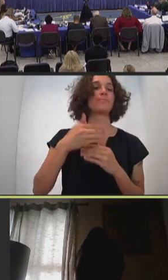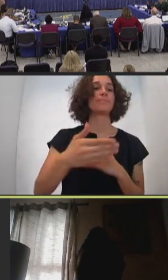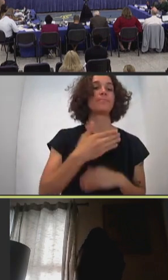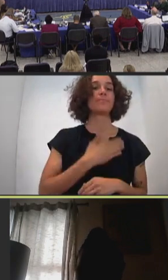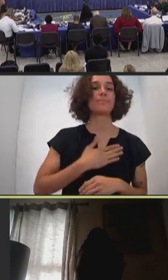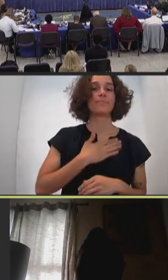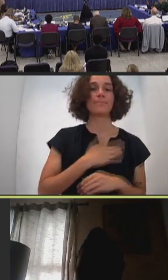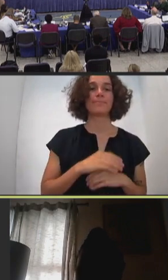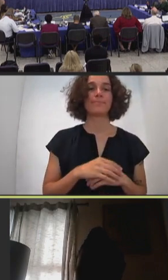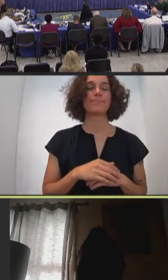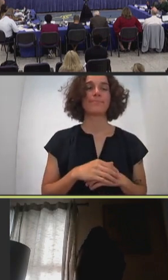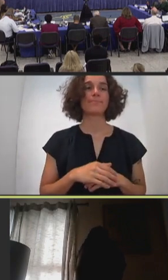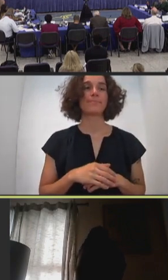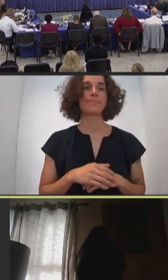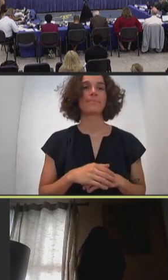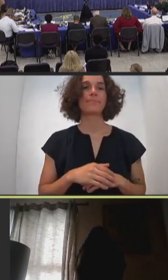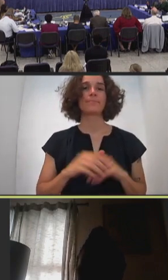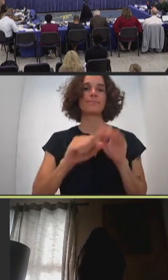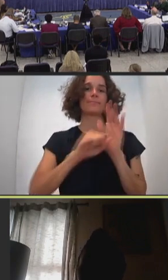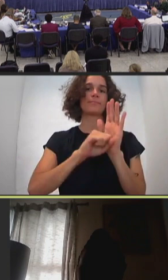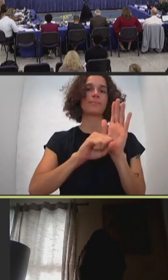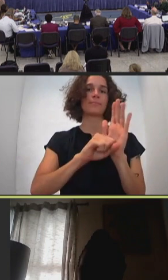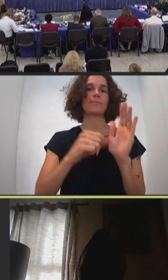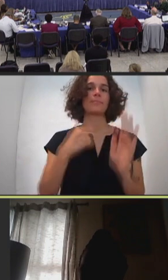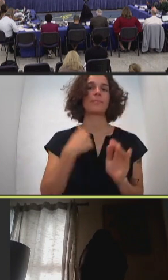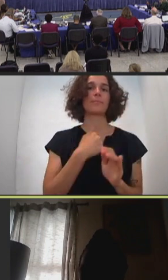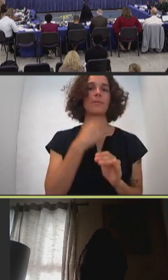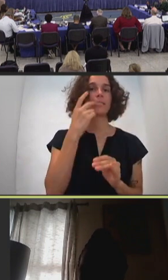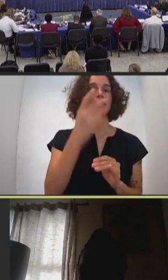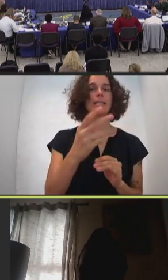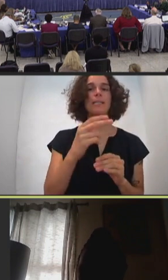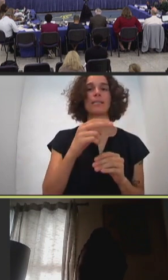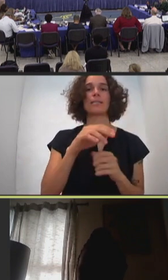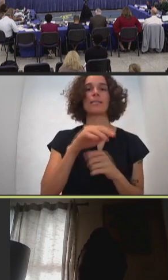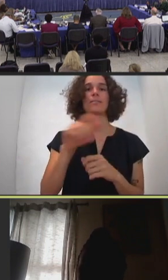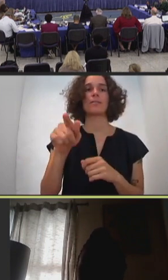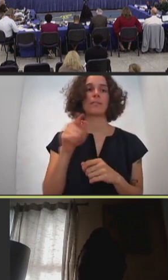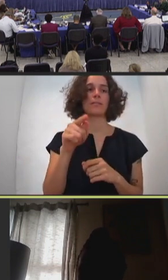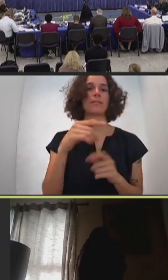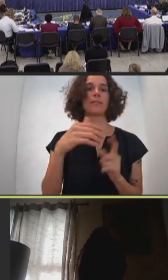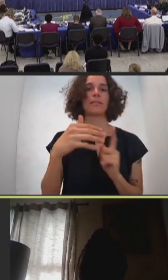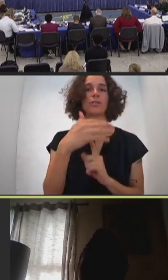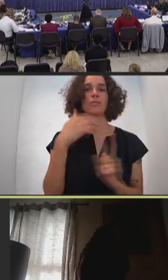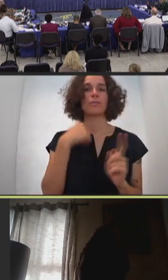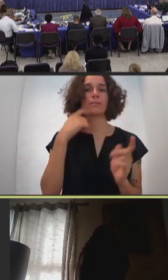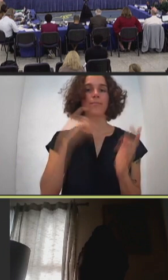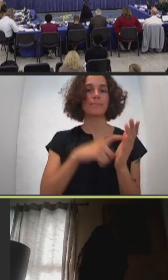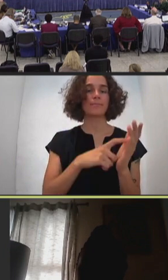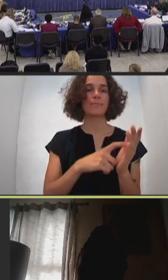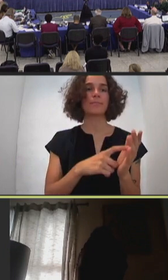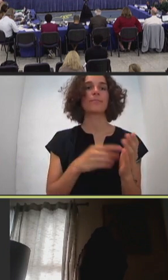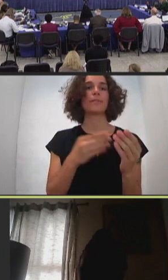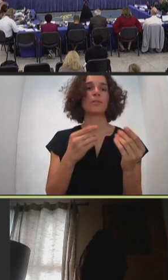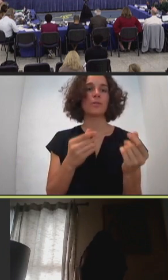These are the symptoms that we see and the conditions that we see and treat as soon